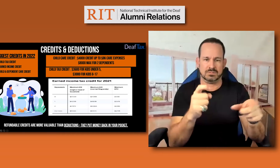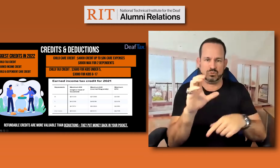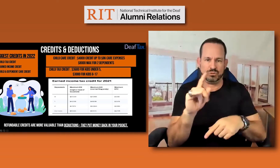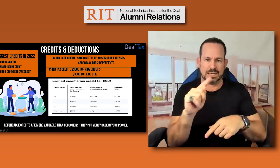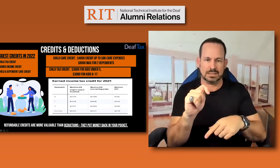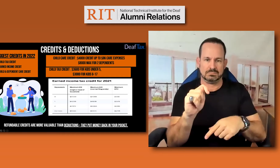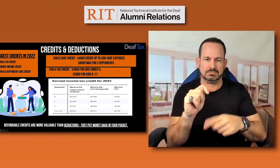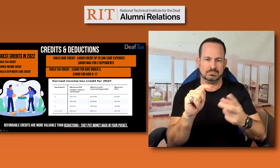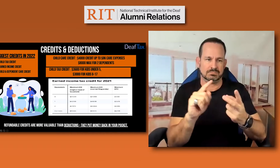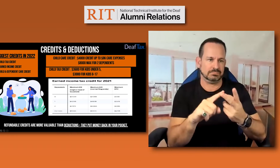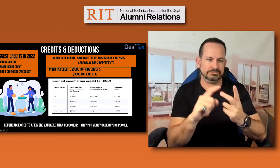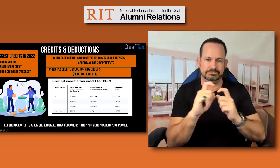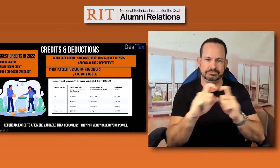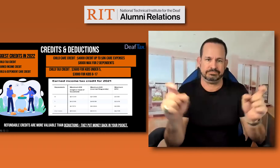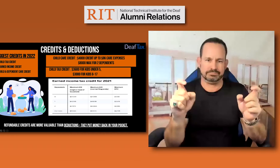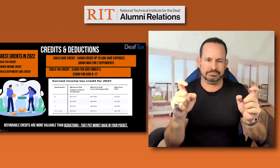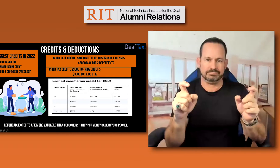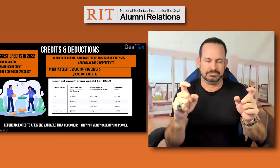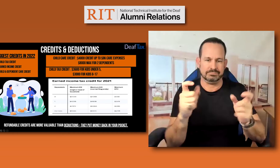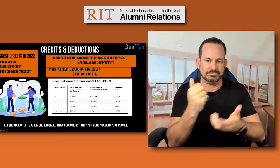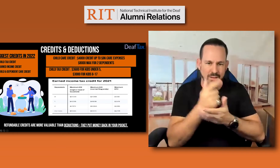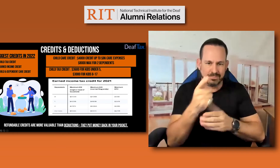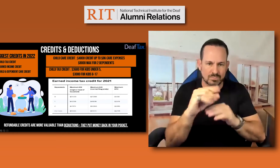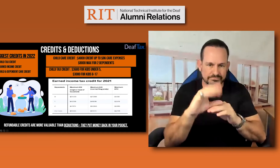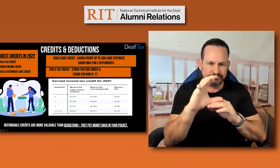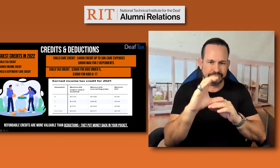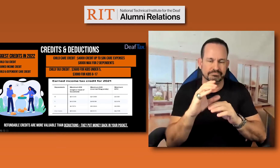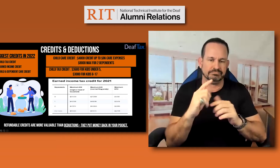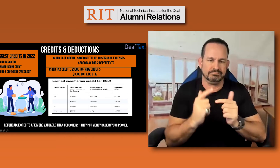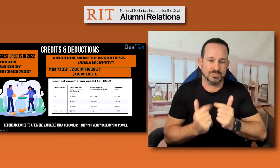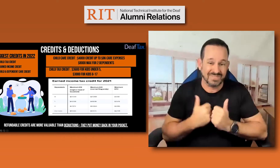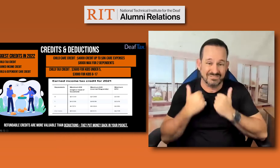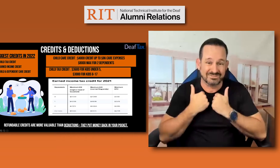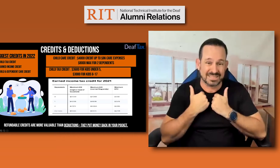If someone is in poverty, they have access to tax credits.